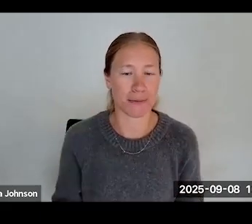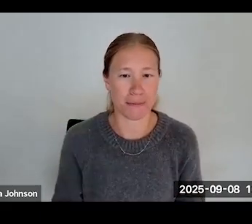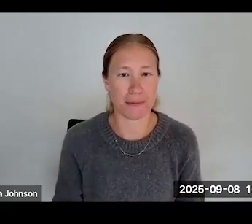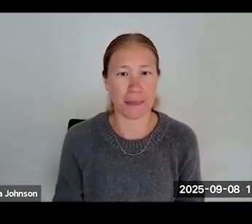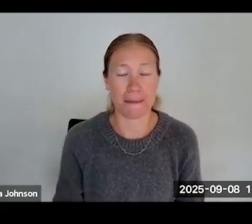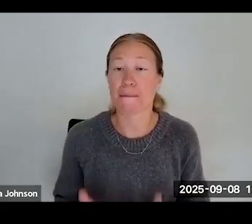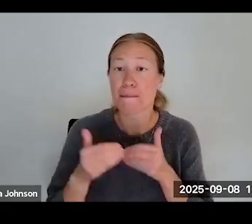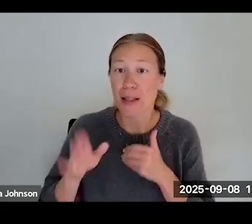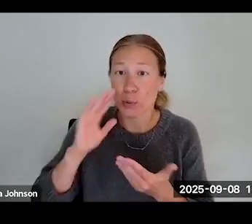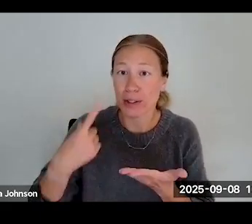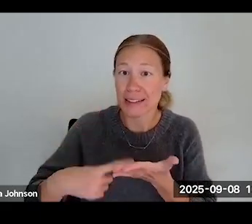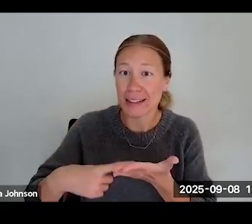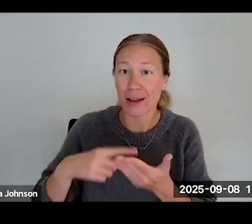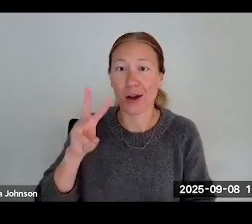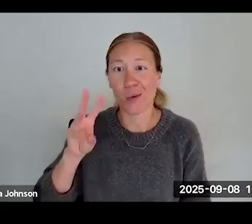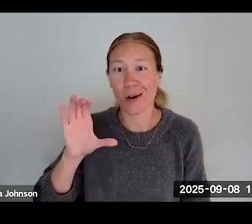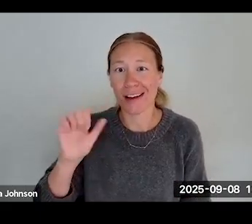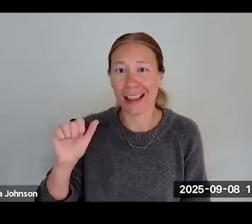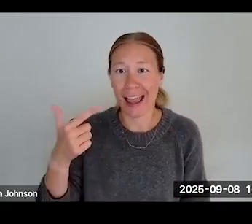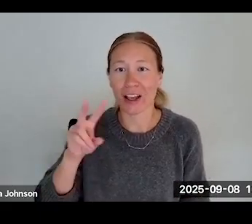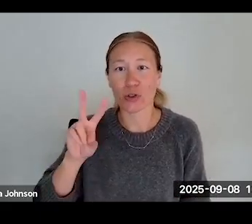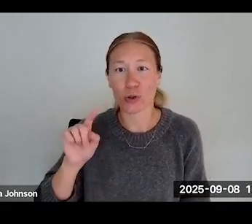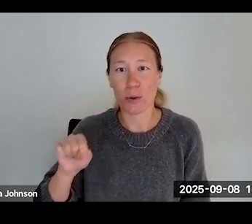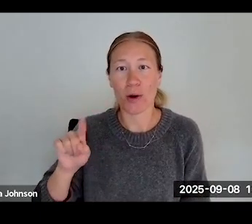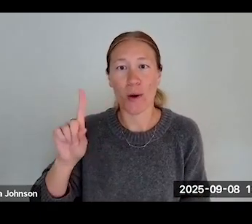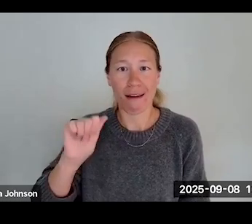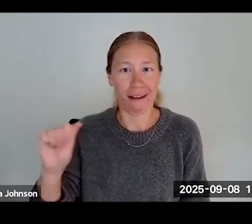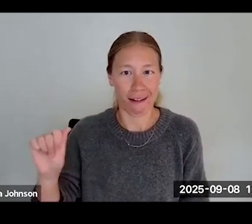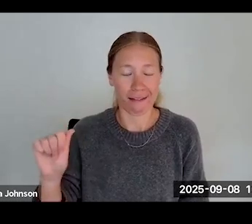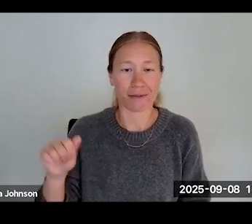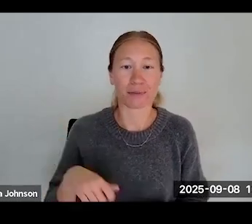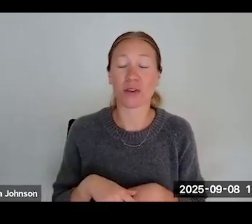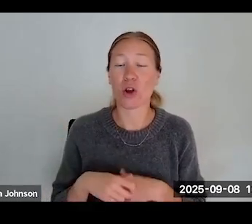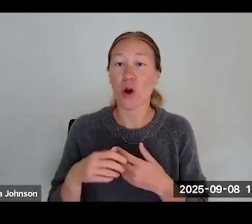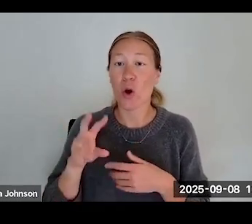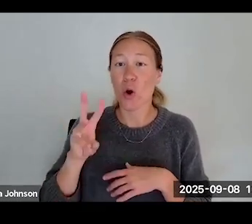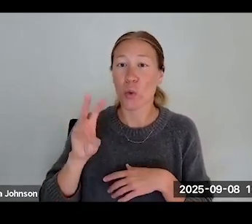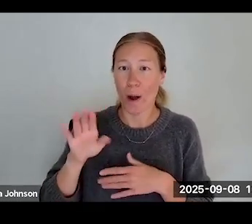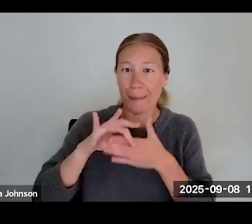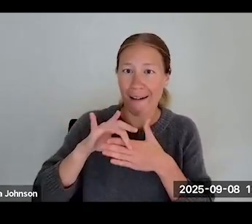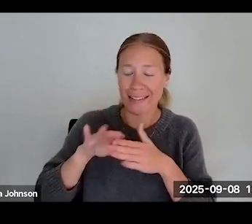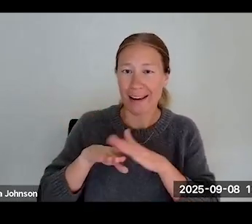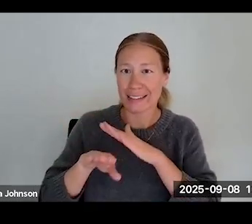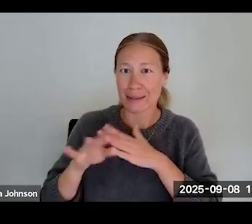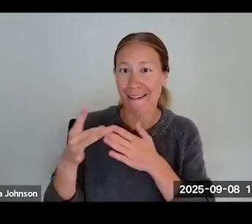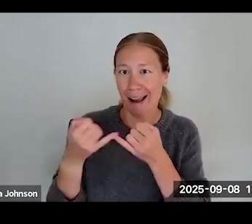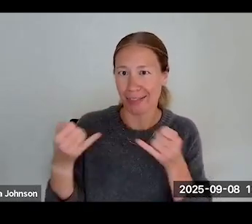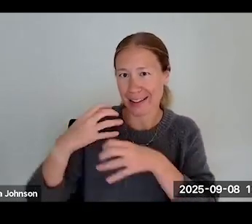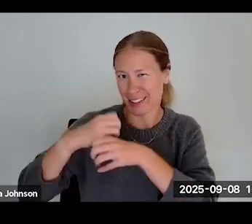Next we'll talk about WCAG 2.1 AA. So the Web Content Accessibility Guidelines, known as WCAG,